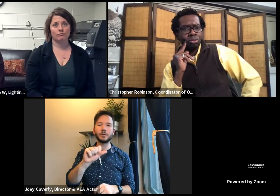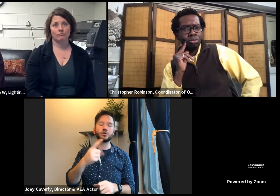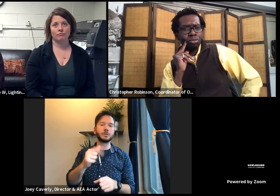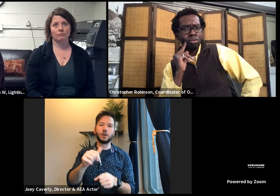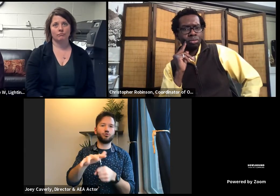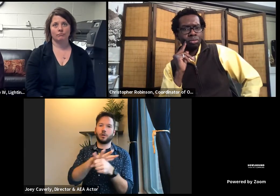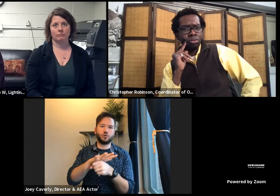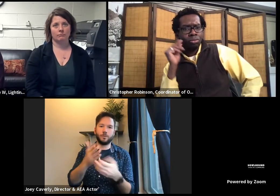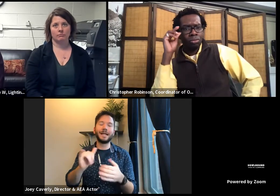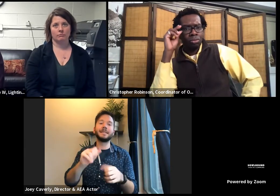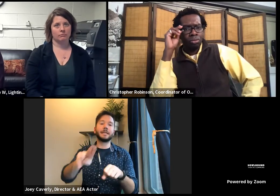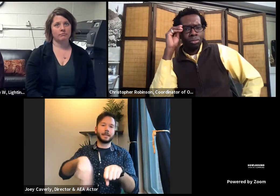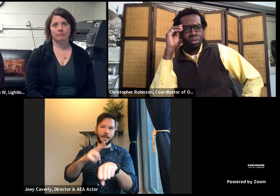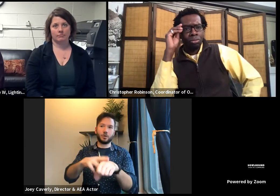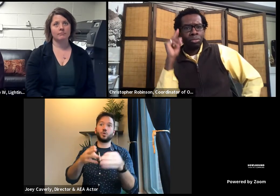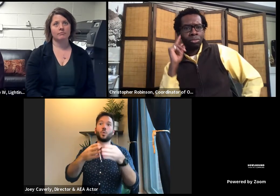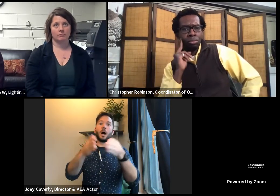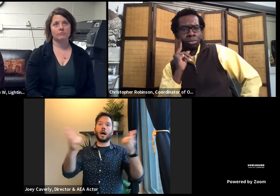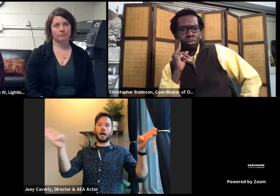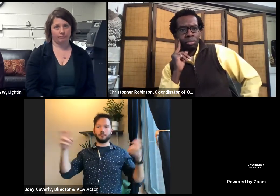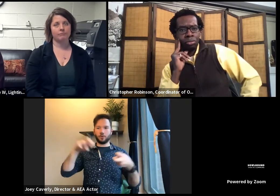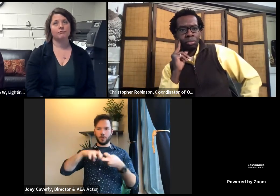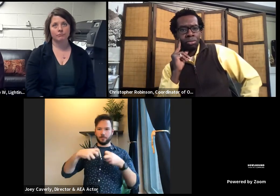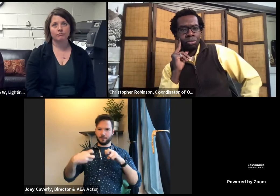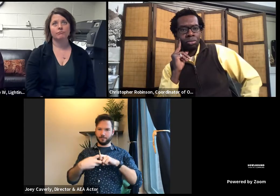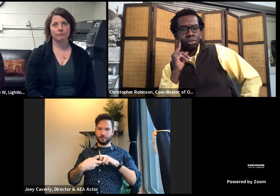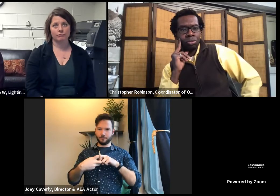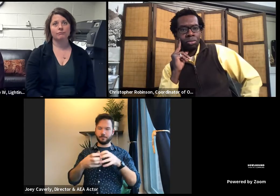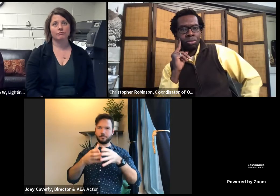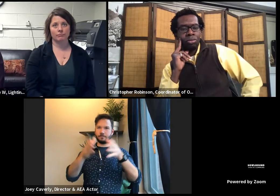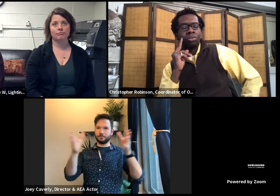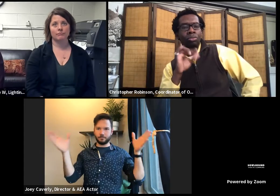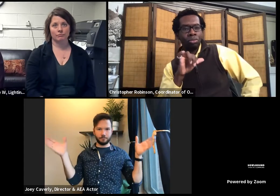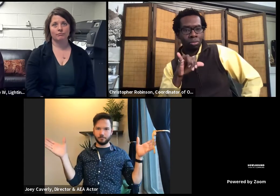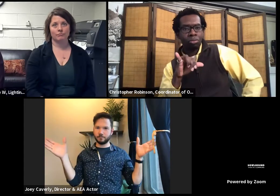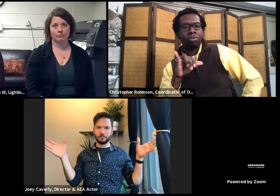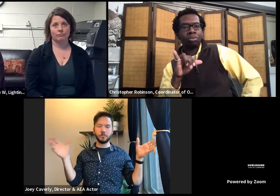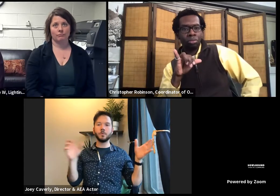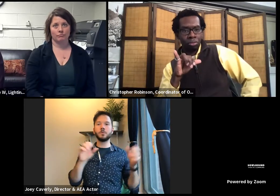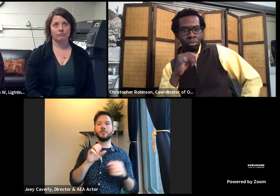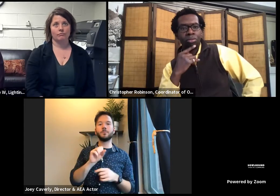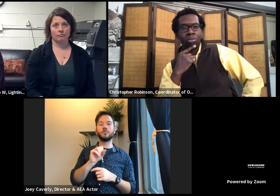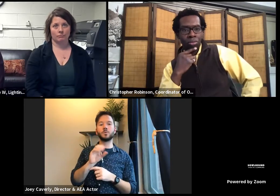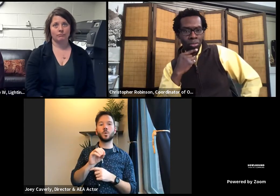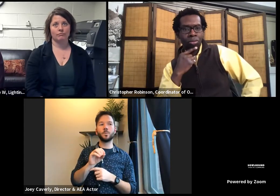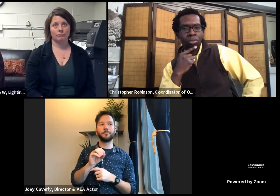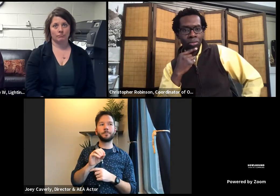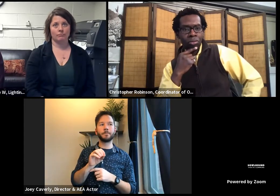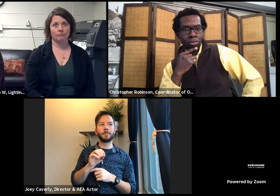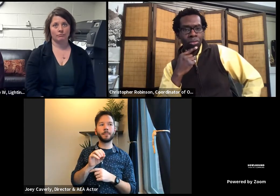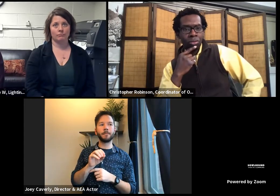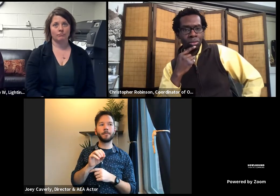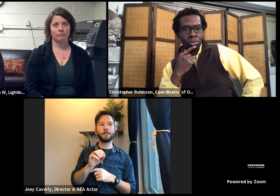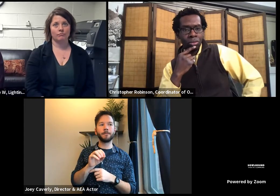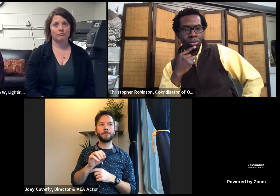the rates of interpreters trump those in the theater realm, unfortunately. This is a well-known and wide problem.